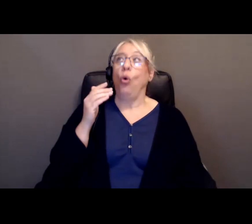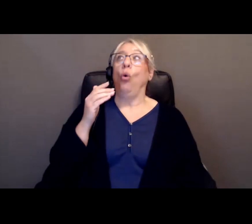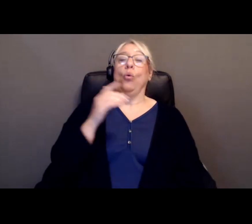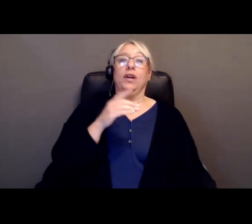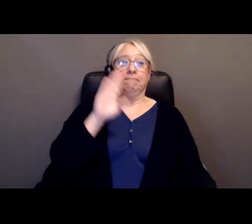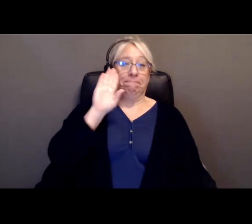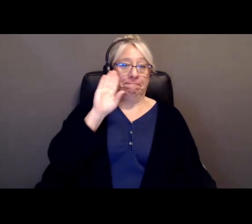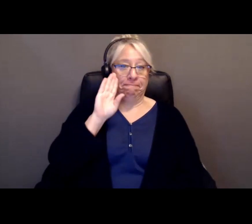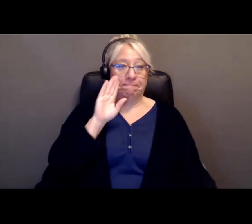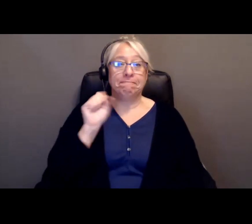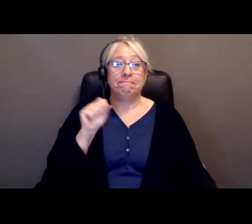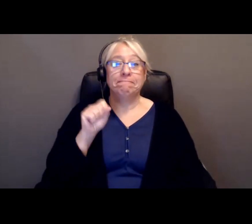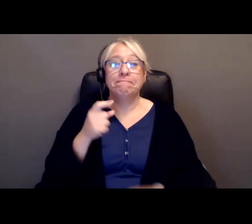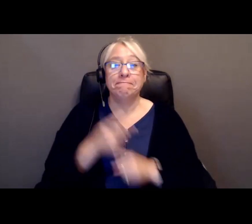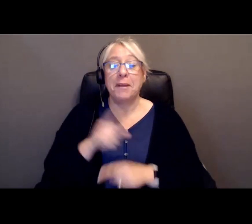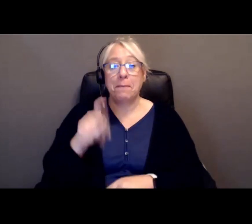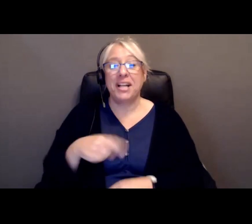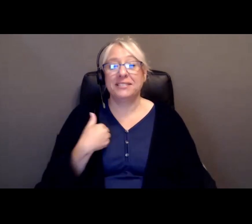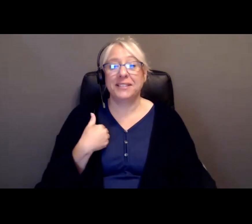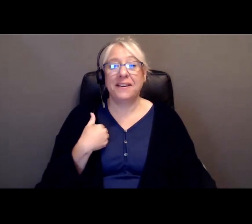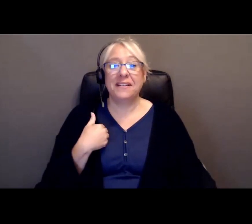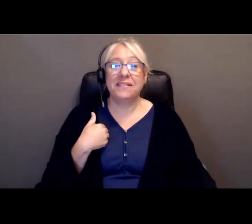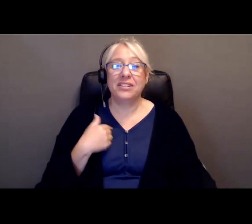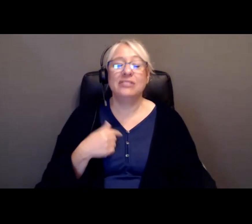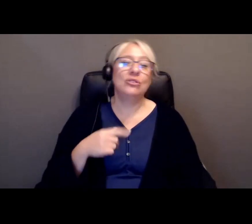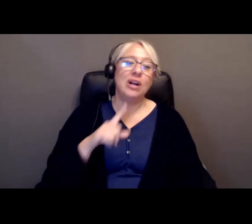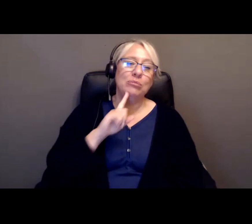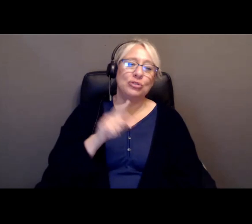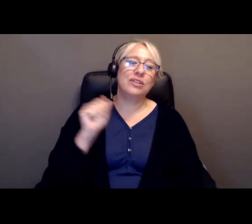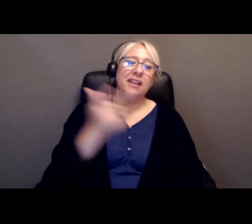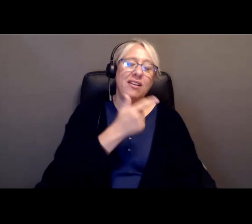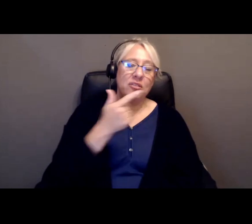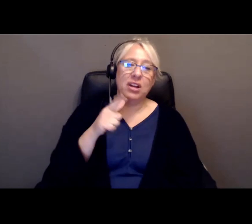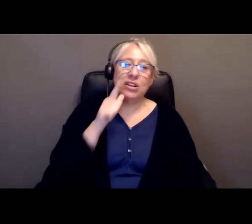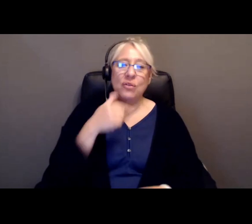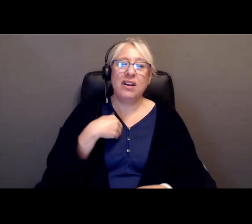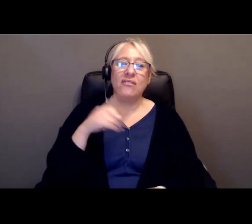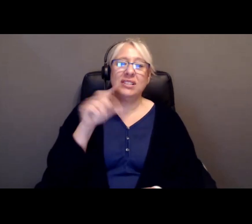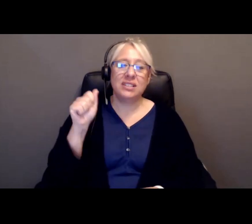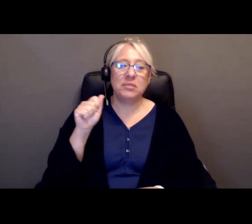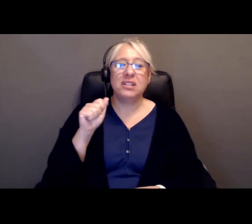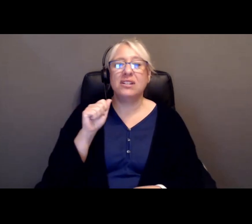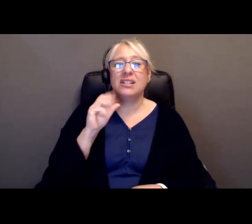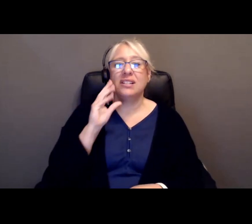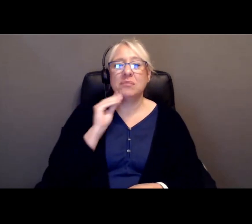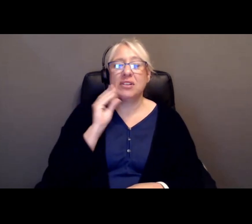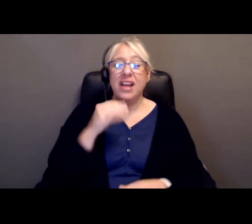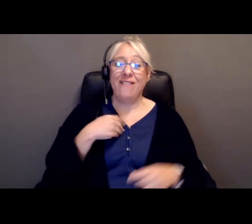So I'm sure everybody with disabilities has experienced, there's cross-sections with all sorts